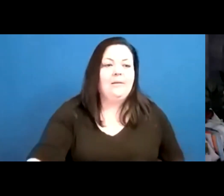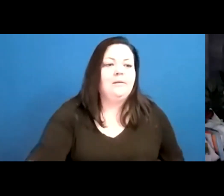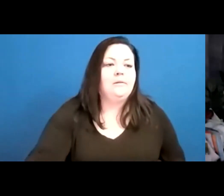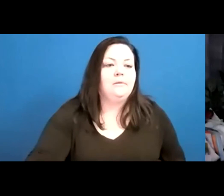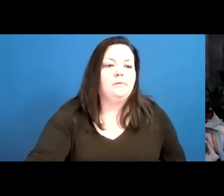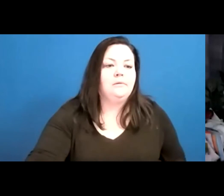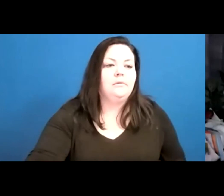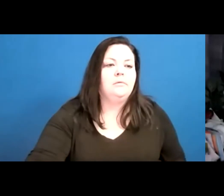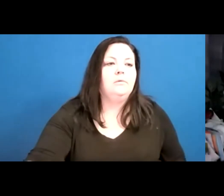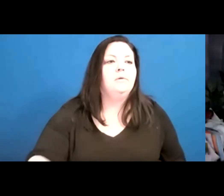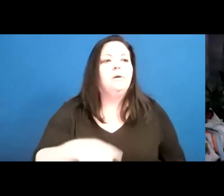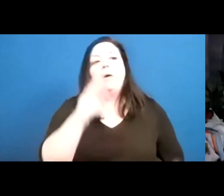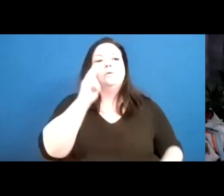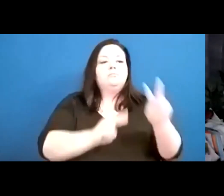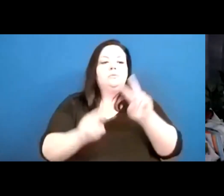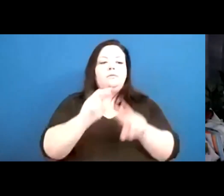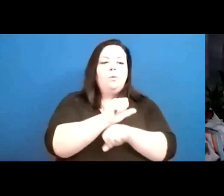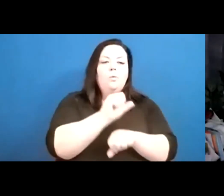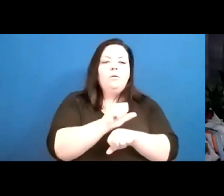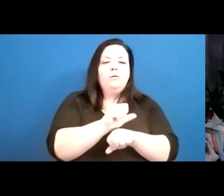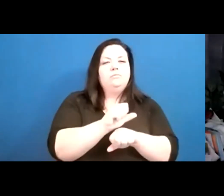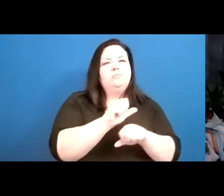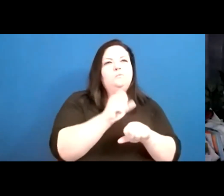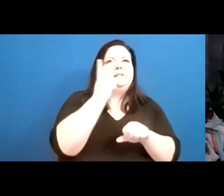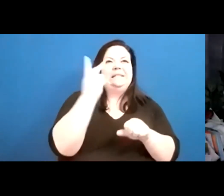for, uh, something that would be even halfway suitable for, uh,